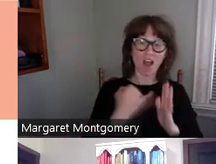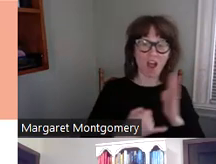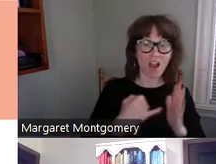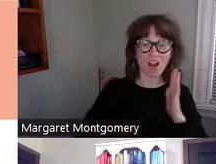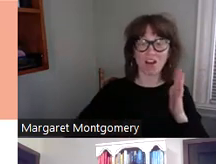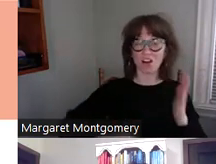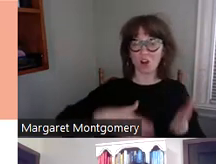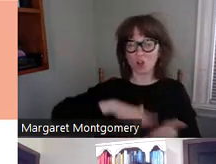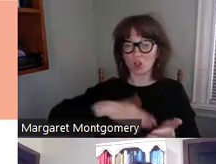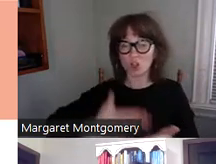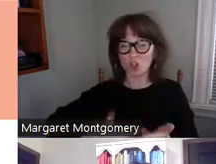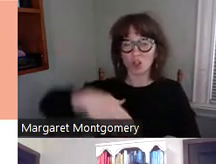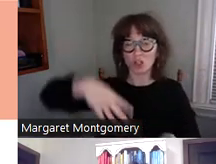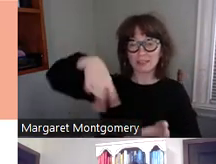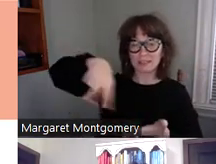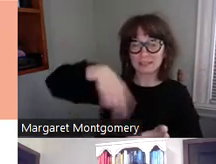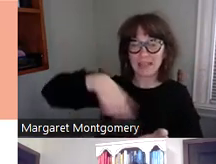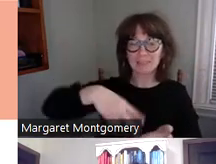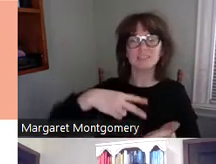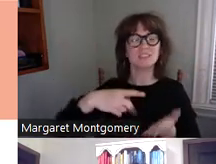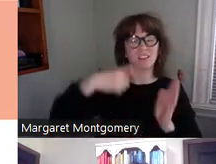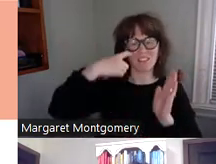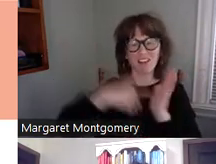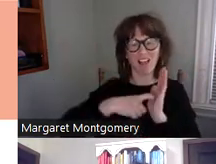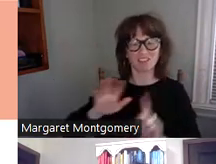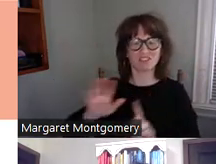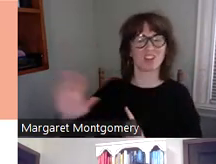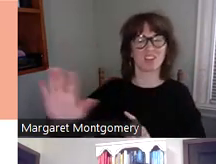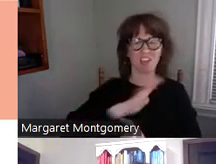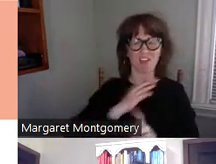12:04:11 the fine acknowledgement at the top of our webinar, so I will do so now.